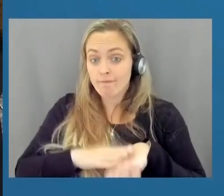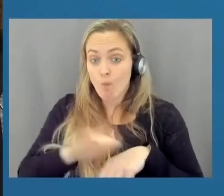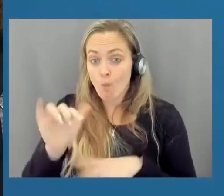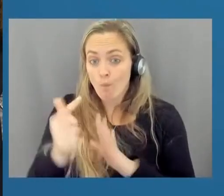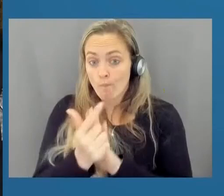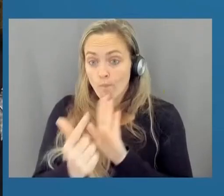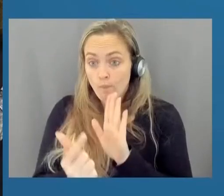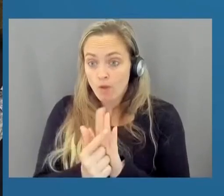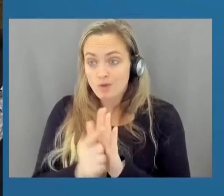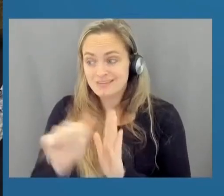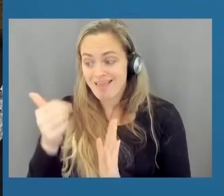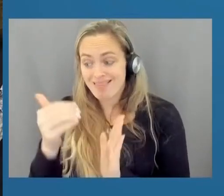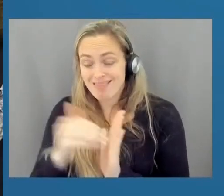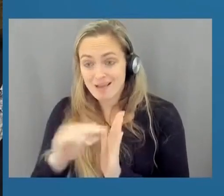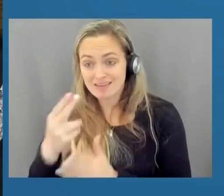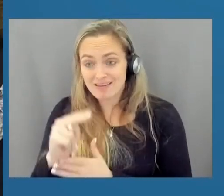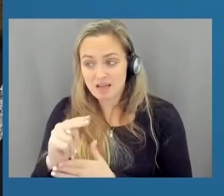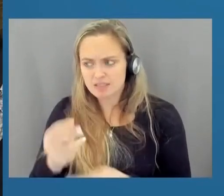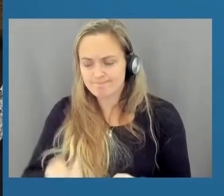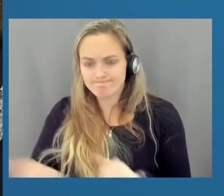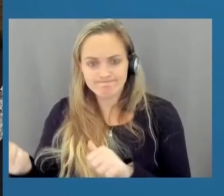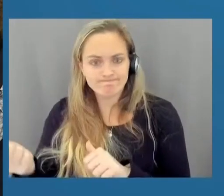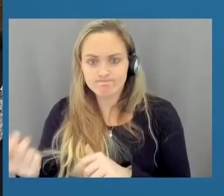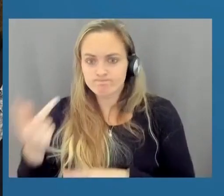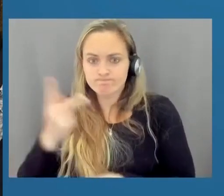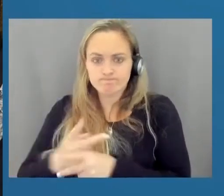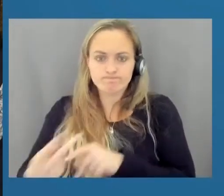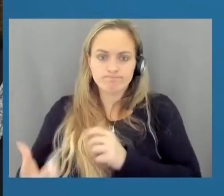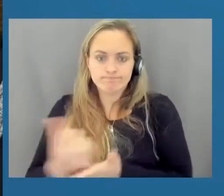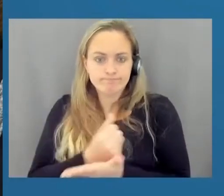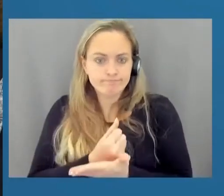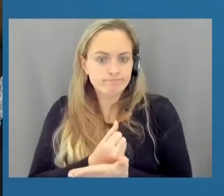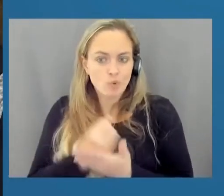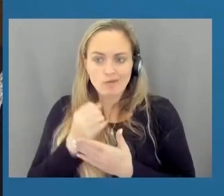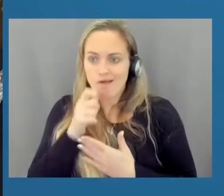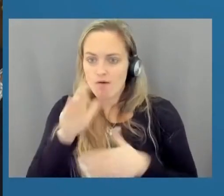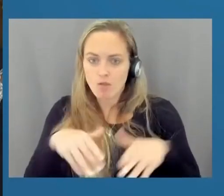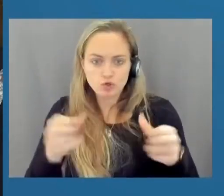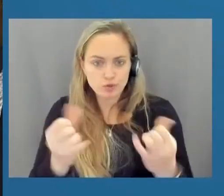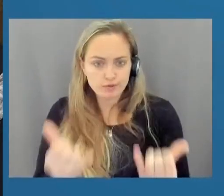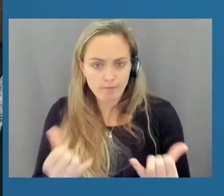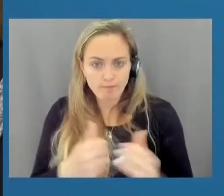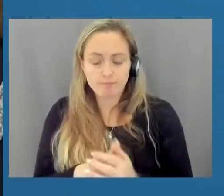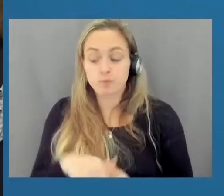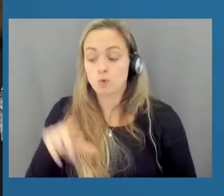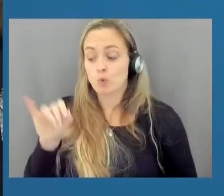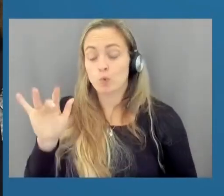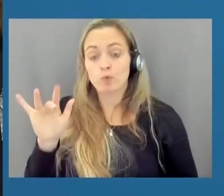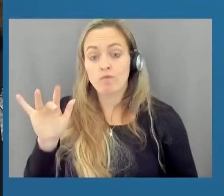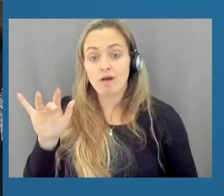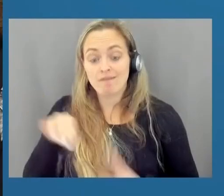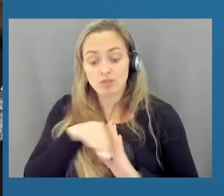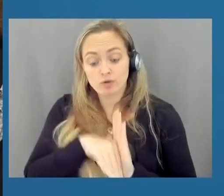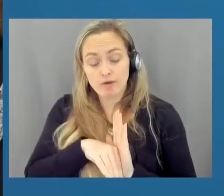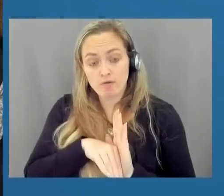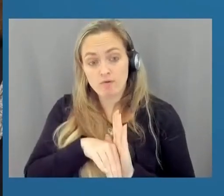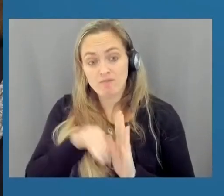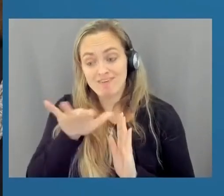And here's the data I want you to know it's brand new data in 2025. Shootings are down 53%